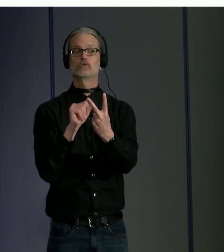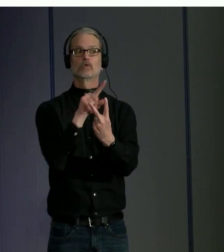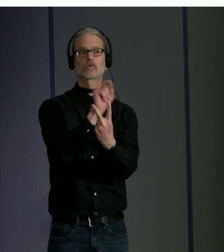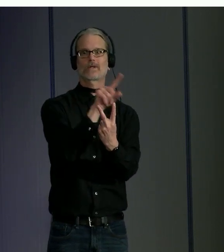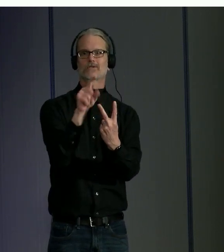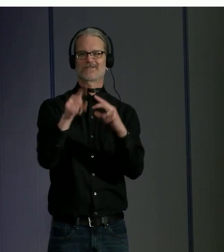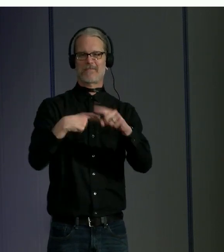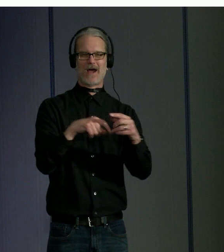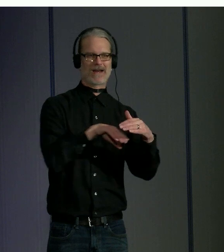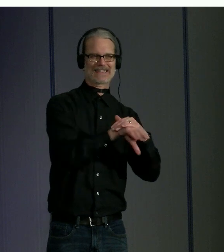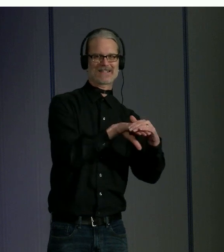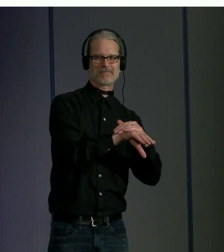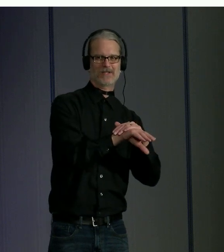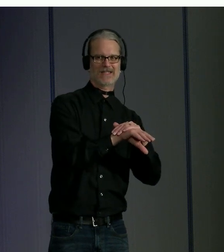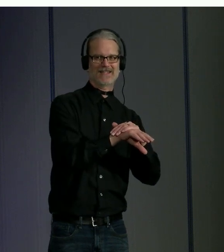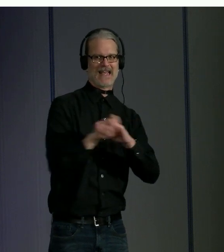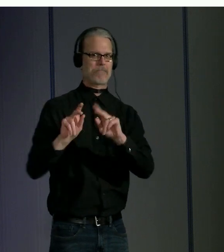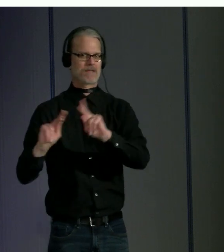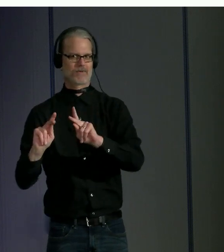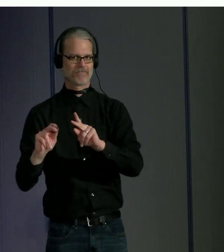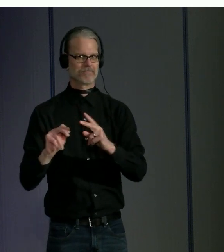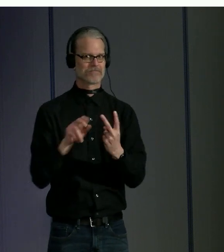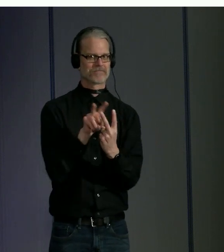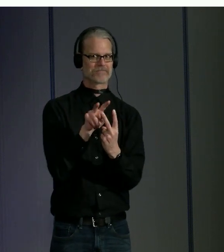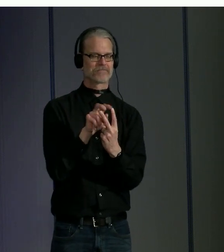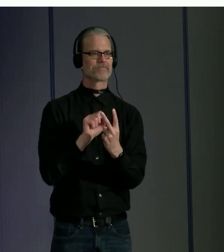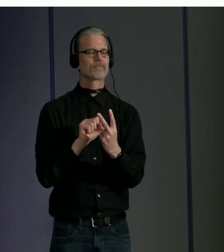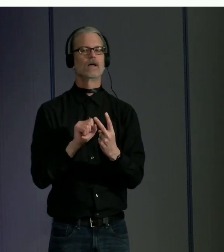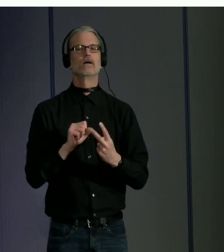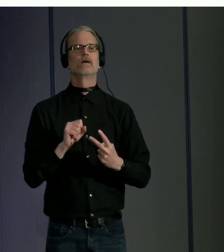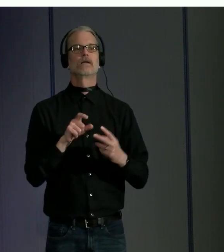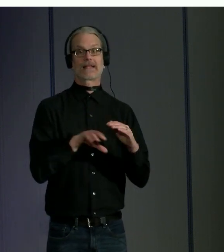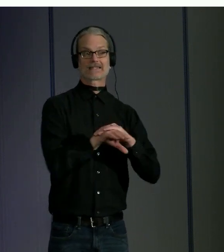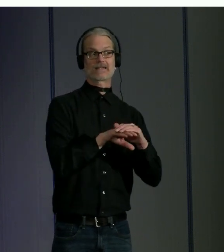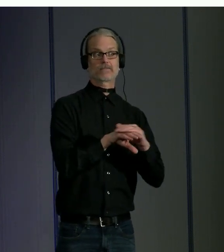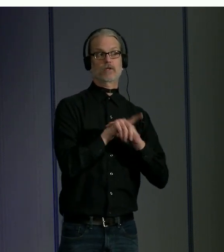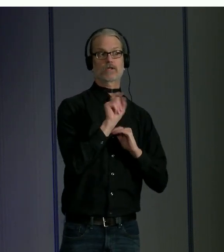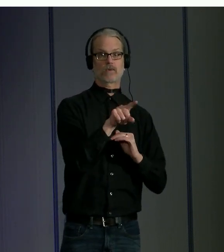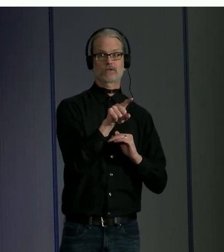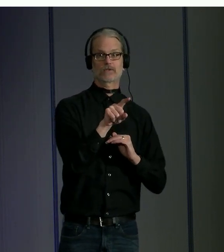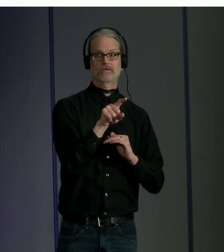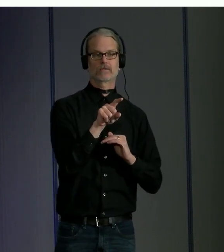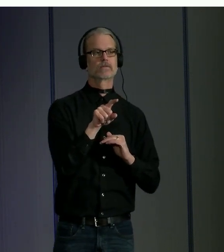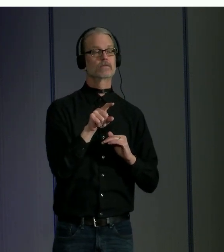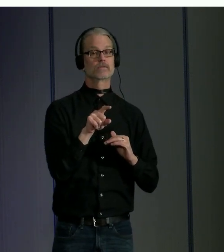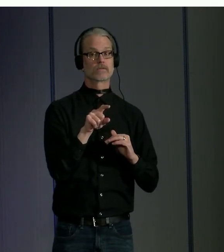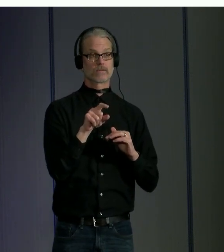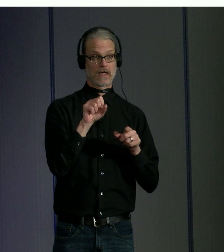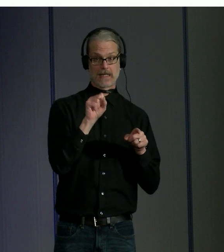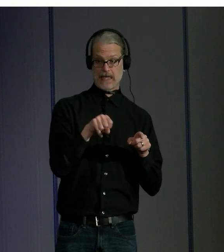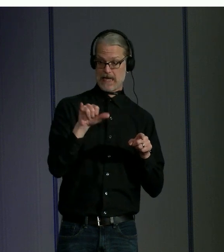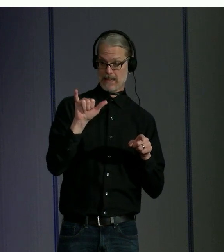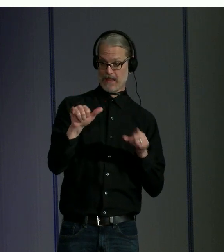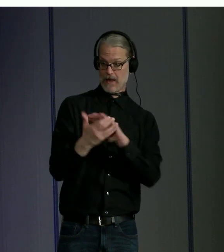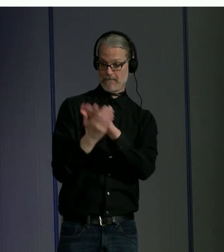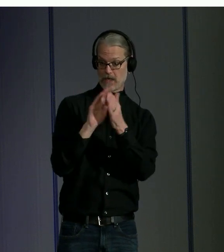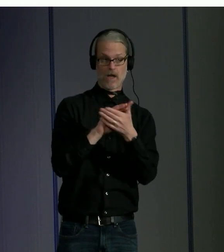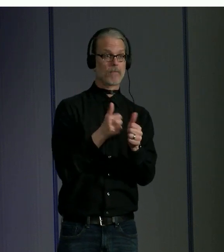and one about people. And one of the accessibility questions, can we make that thing compliant? Answer is yes.